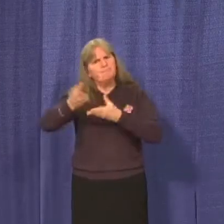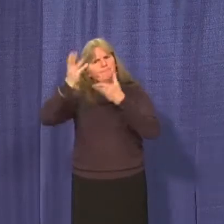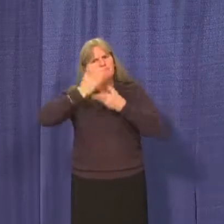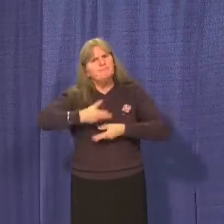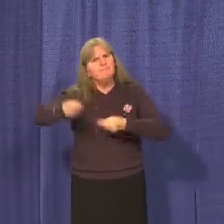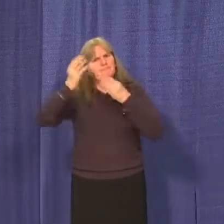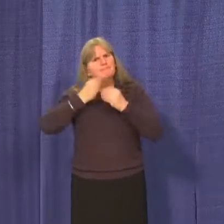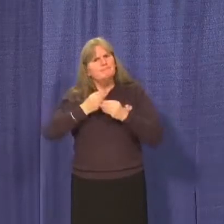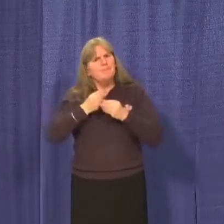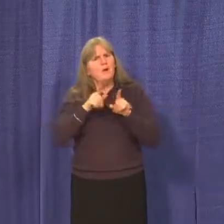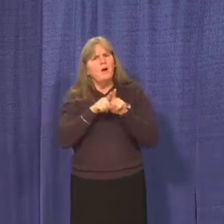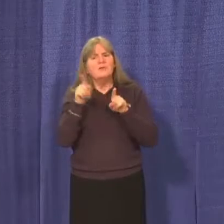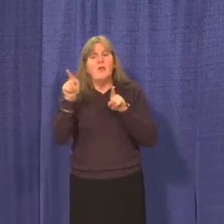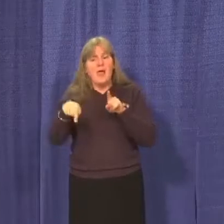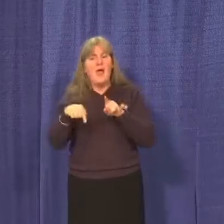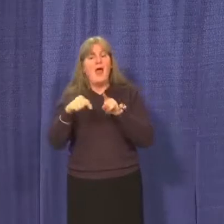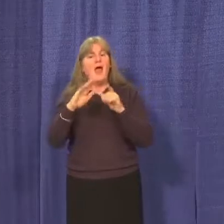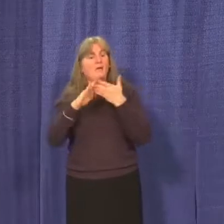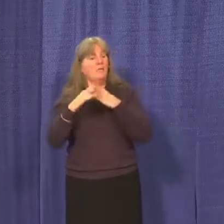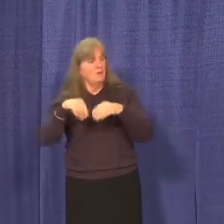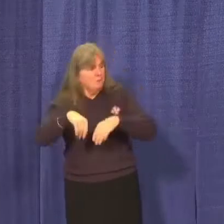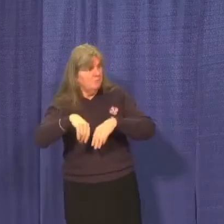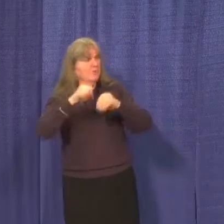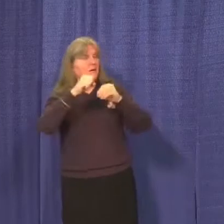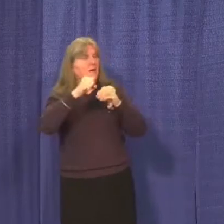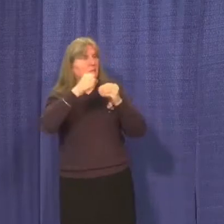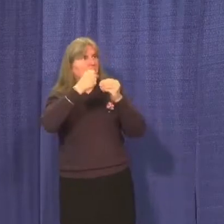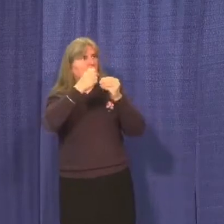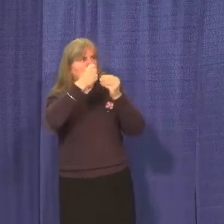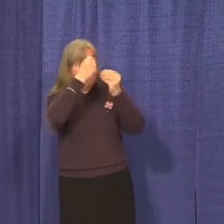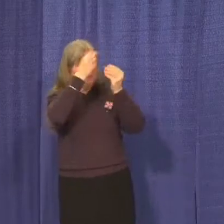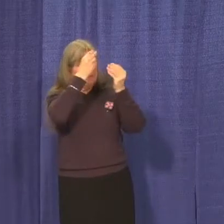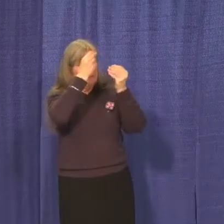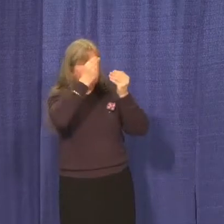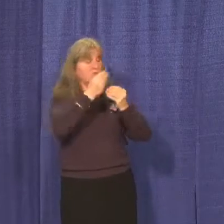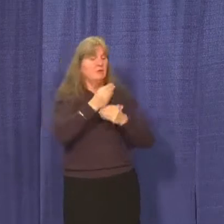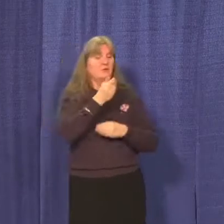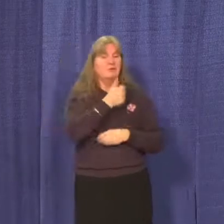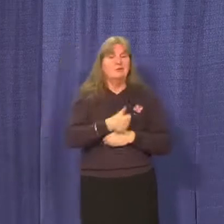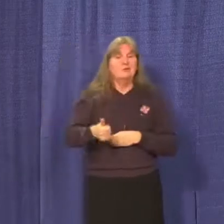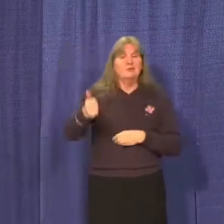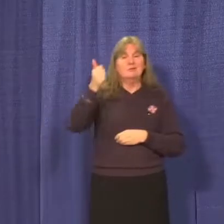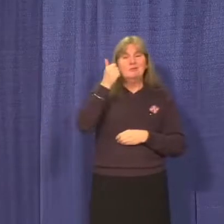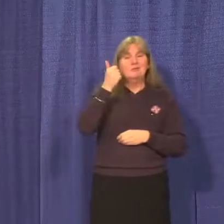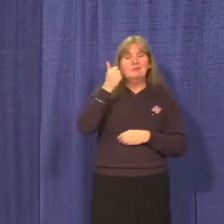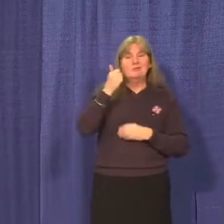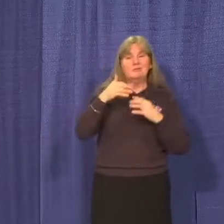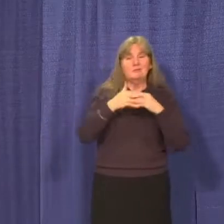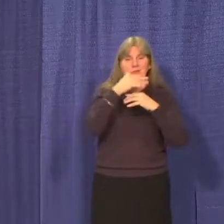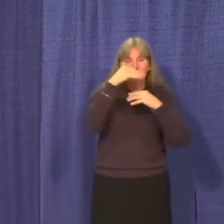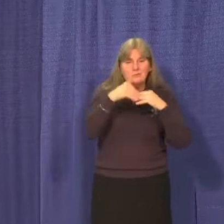And it takes that community to receive that information. The information being passed from chiefs and councillors and